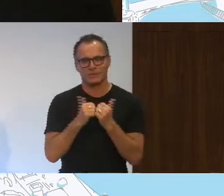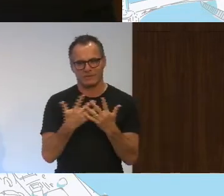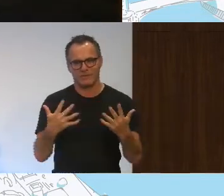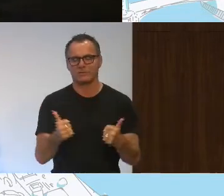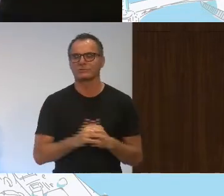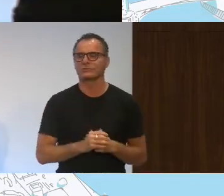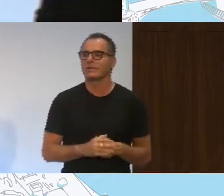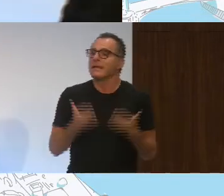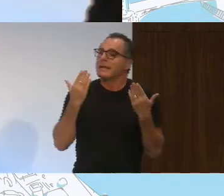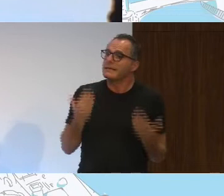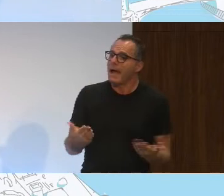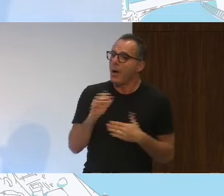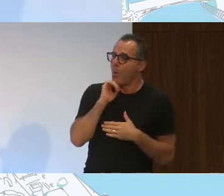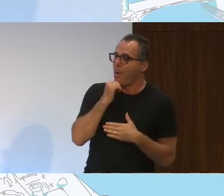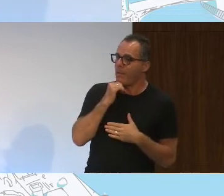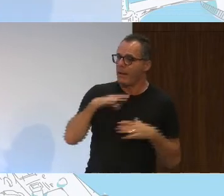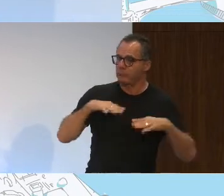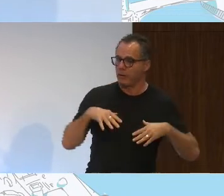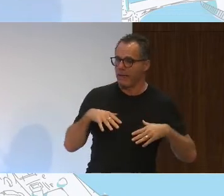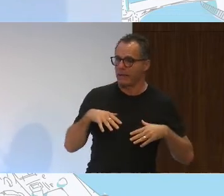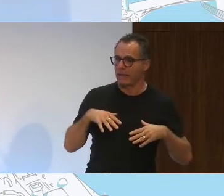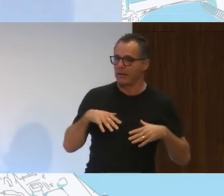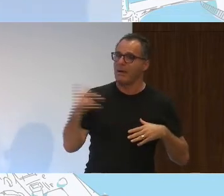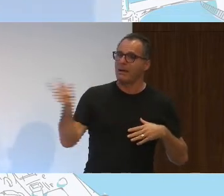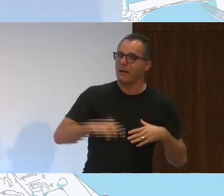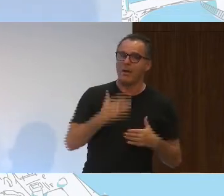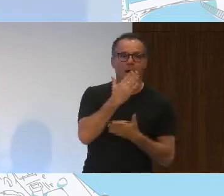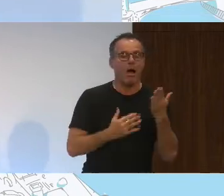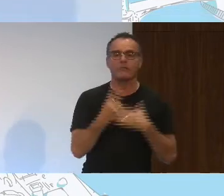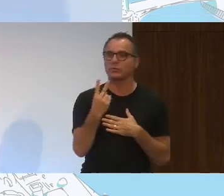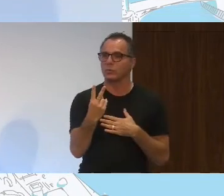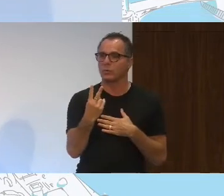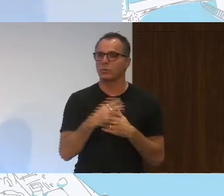I think we're now going to take a break until 2:30. I got my timings, right. Yeah, please.